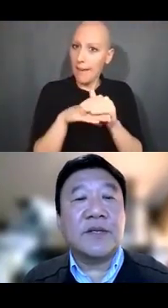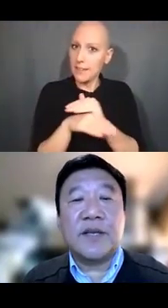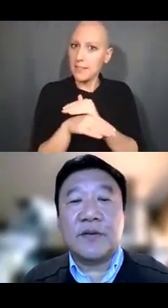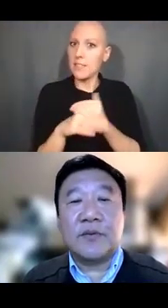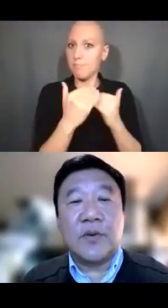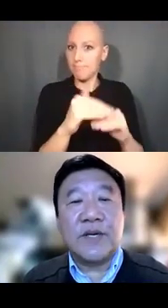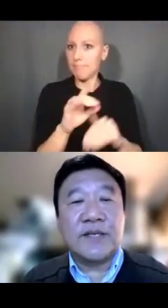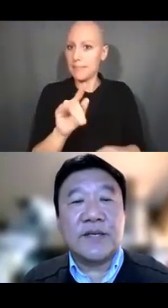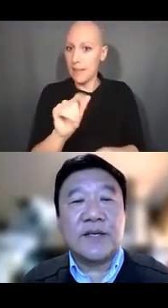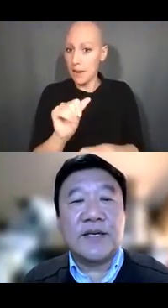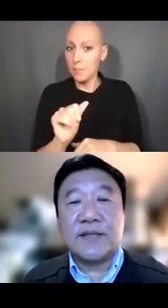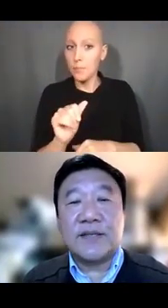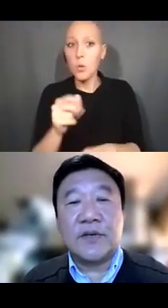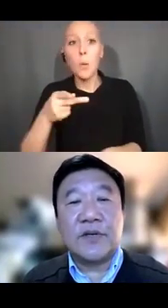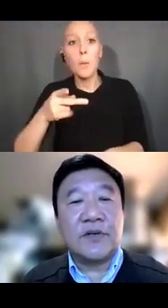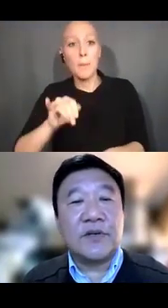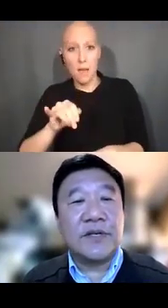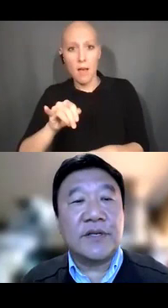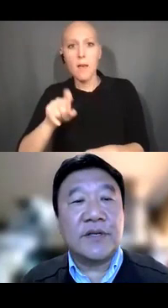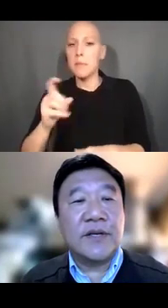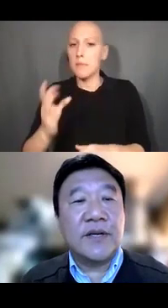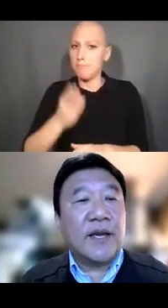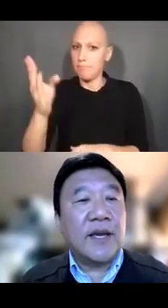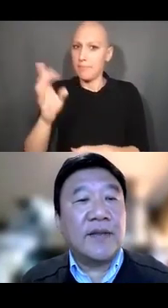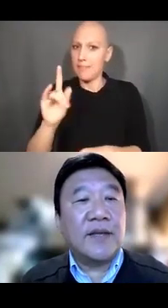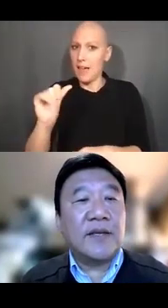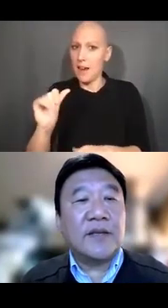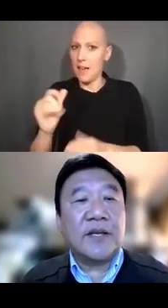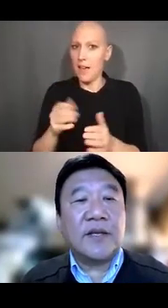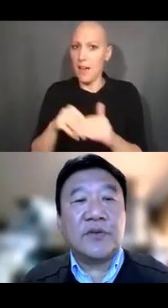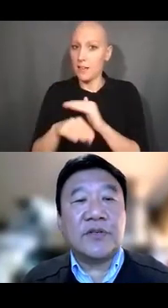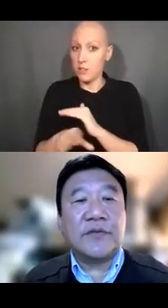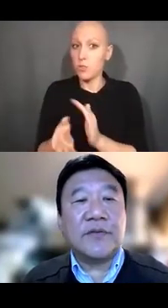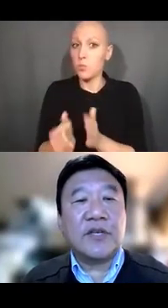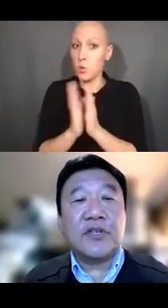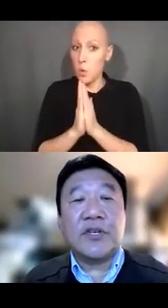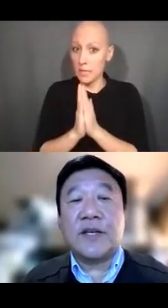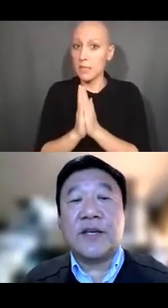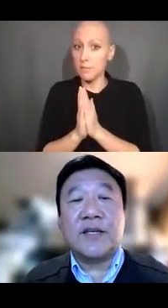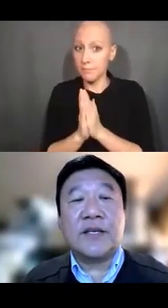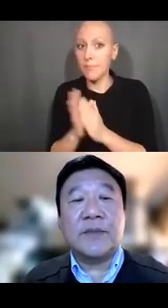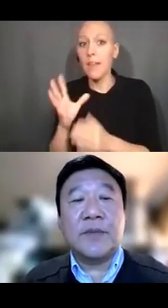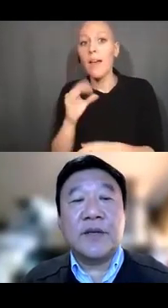the data request, as I noted earlier, and then in the Data Use Certification and Addendum,